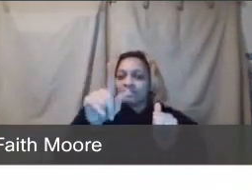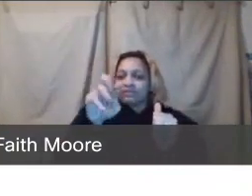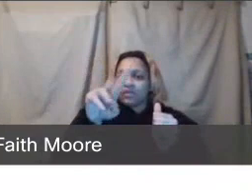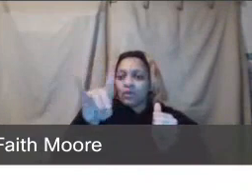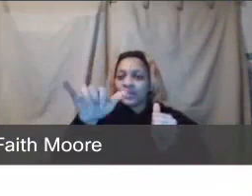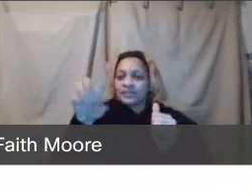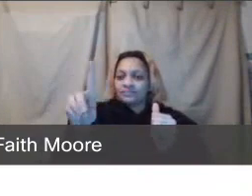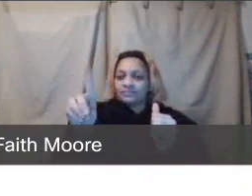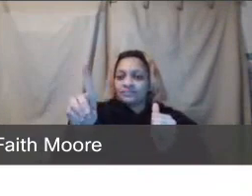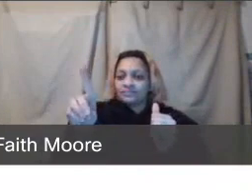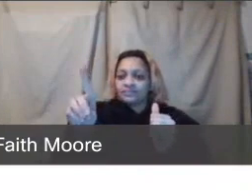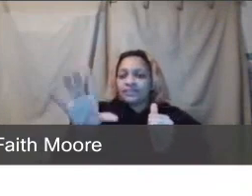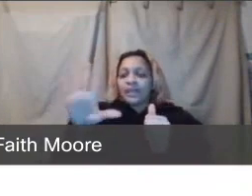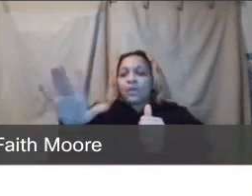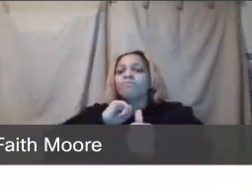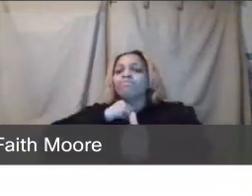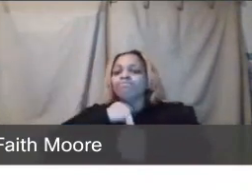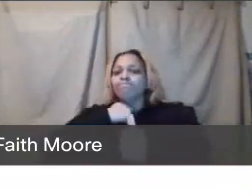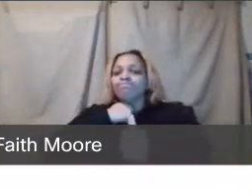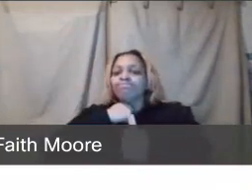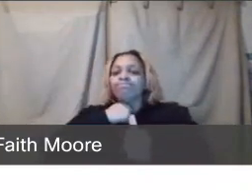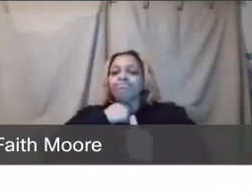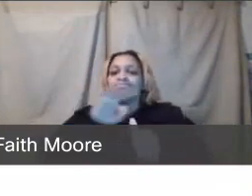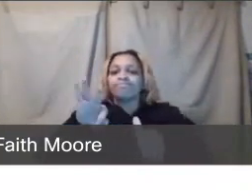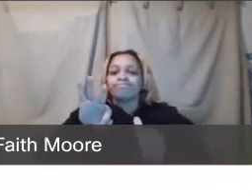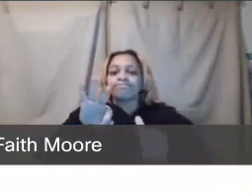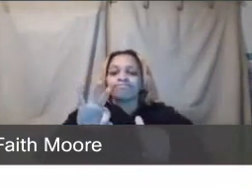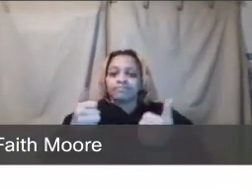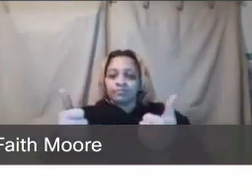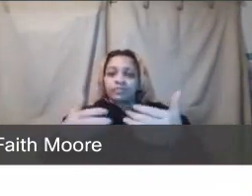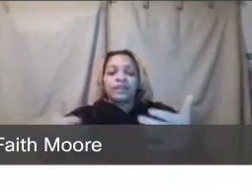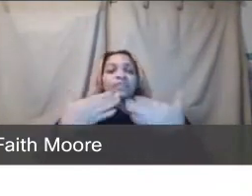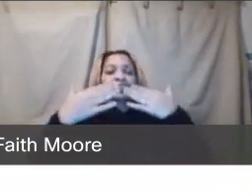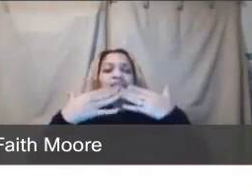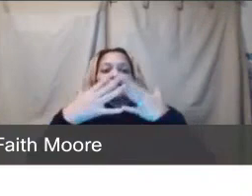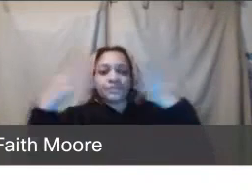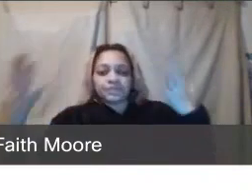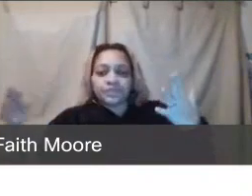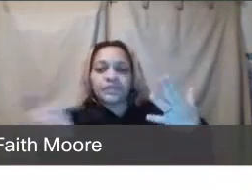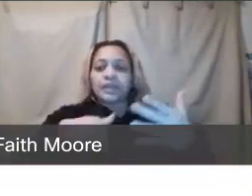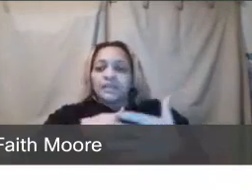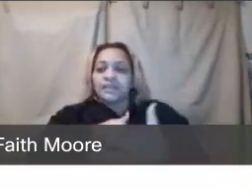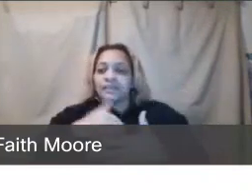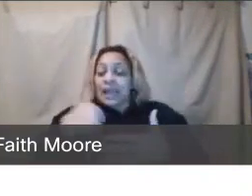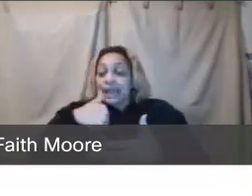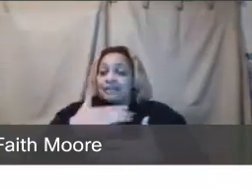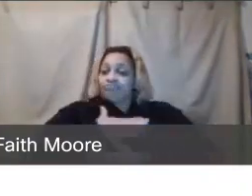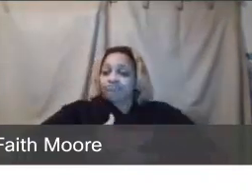I will meet you. Thank you very much. I appreciate the hard work that you have put into this plan.